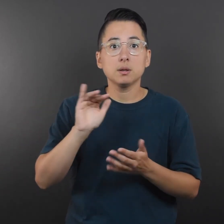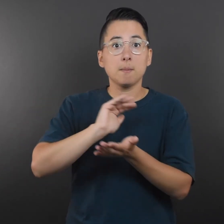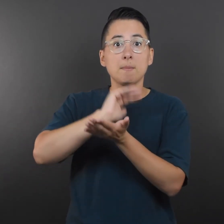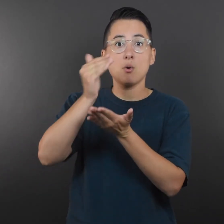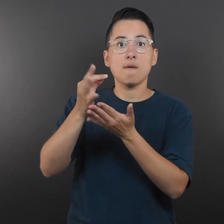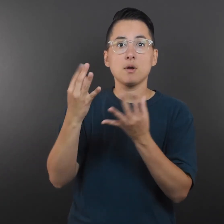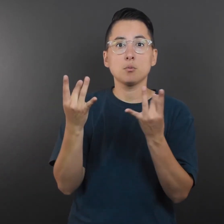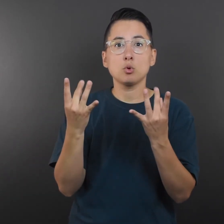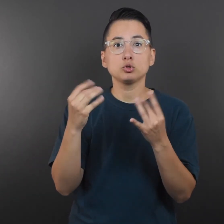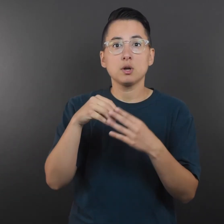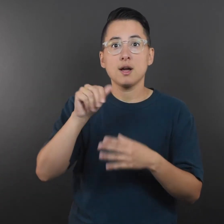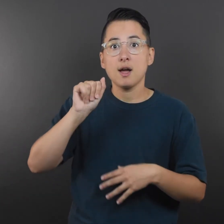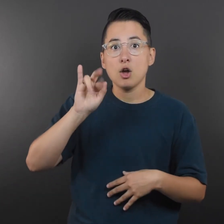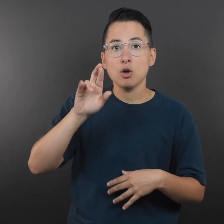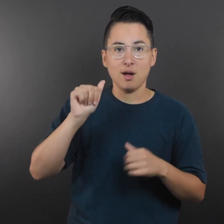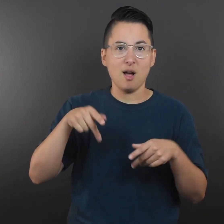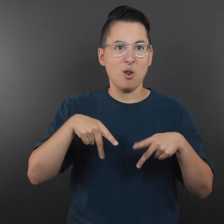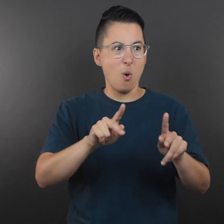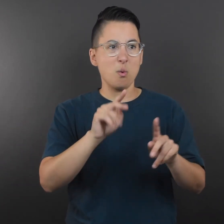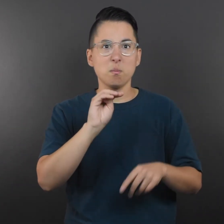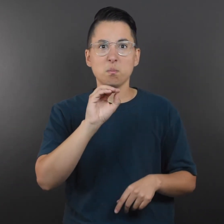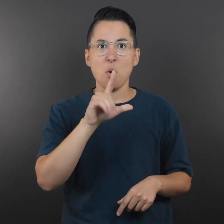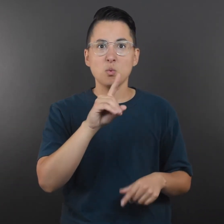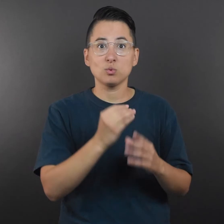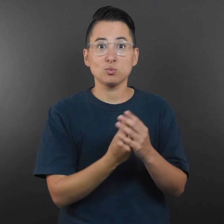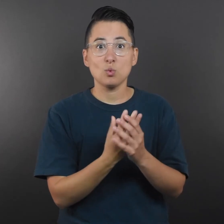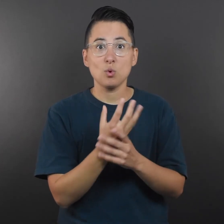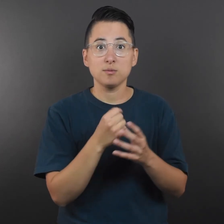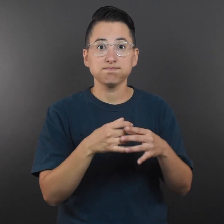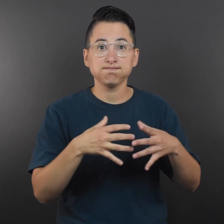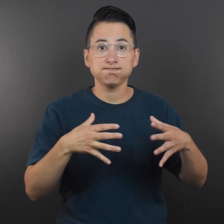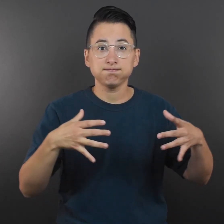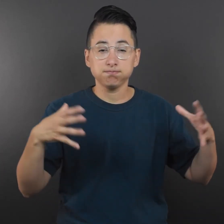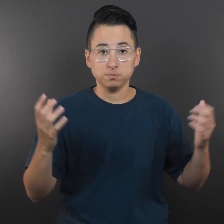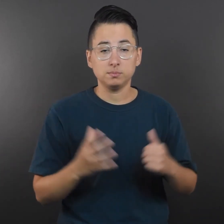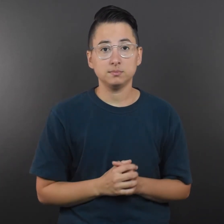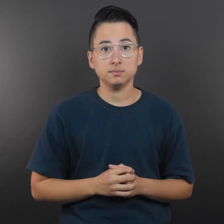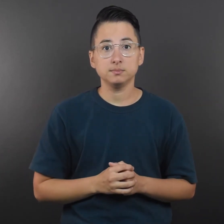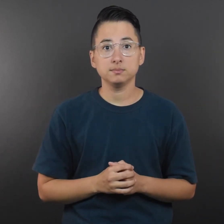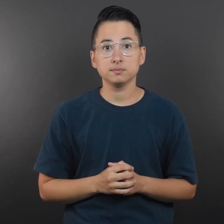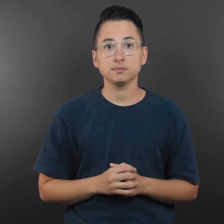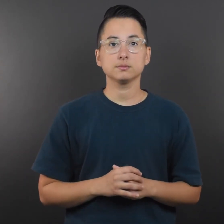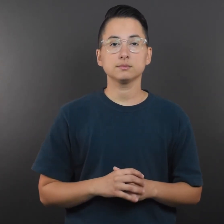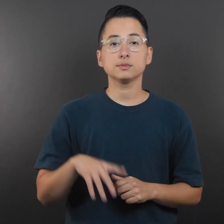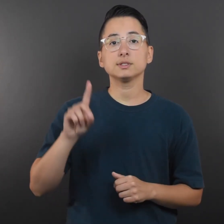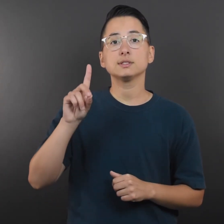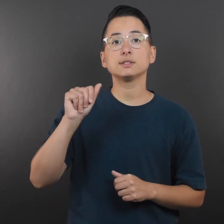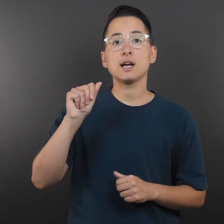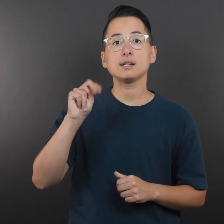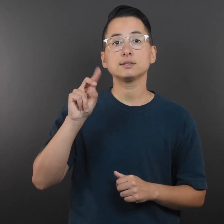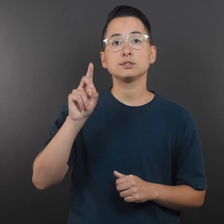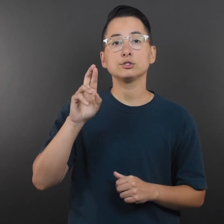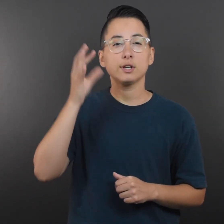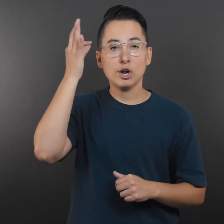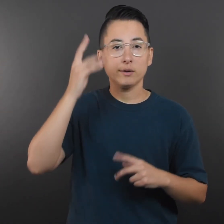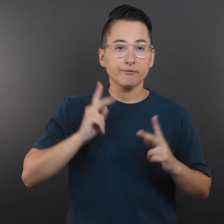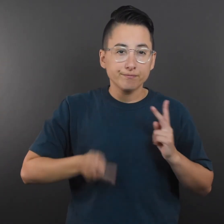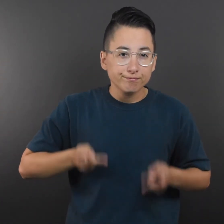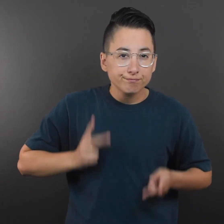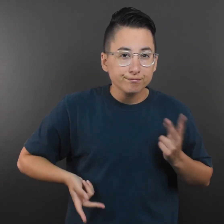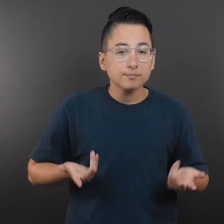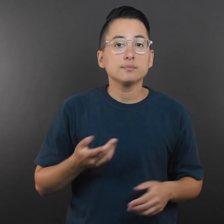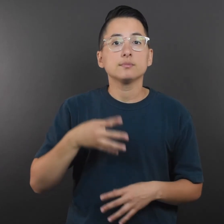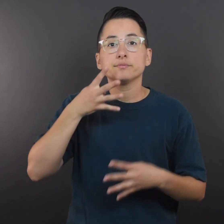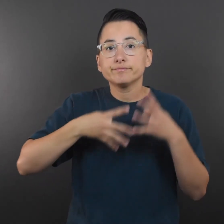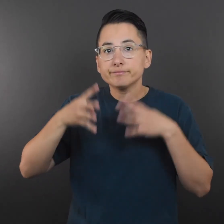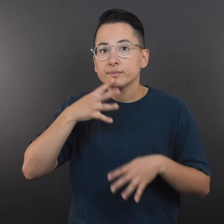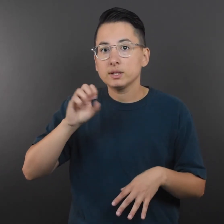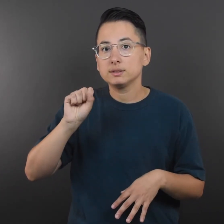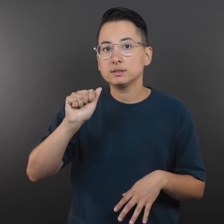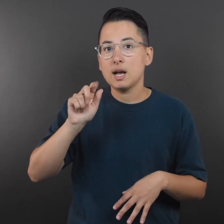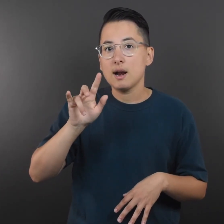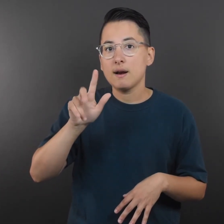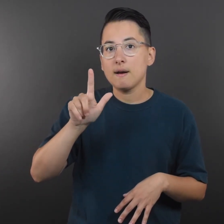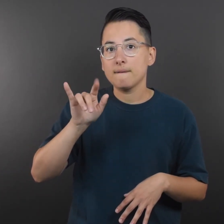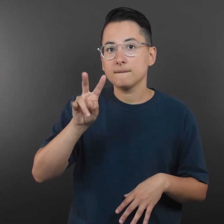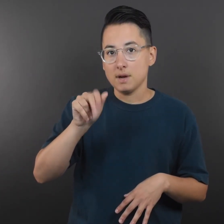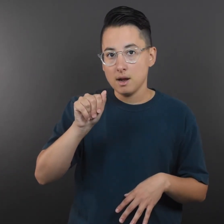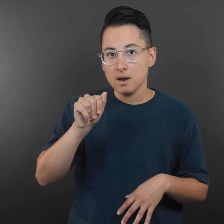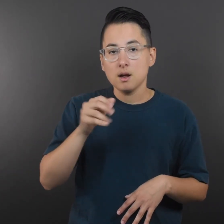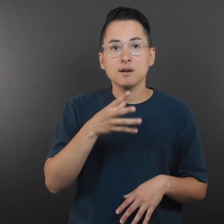of moisture in the air can allow mold to grow • Dander, saliva and excrement from furry or